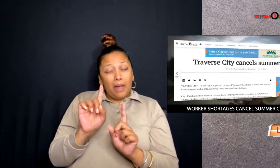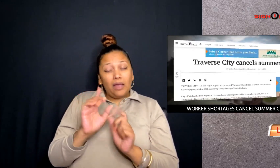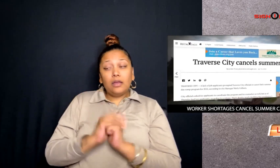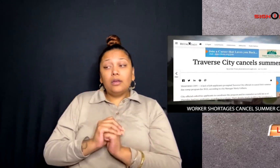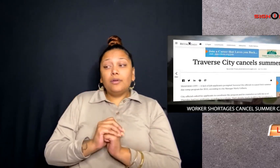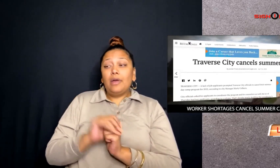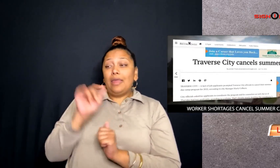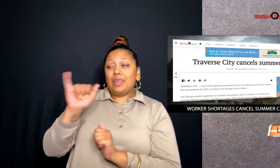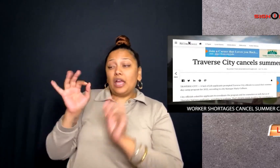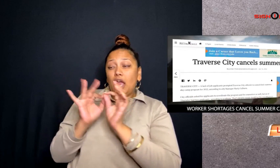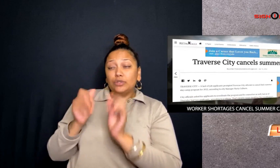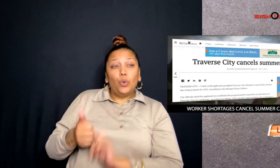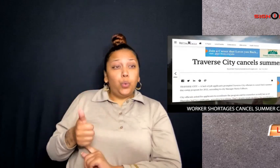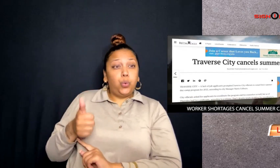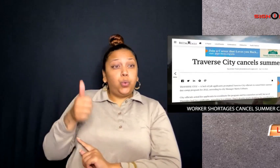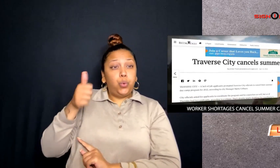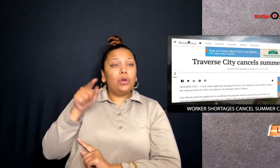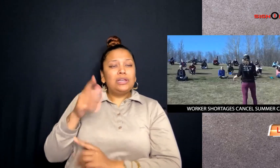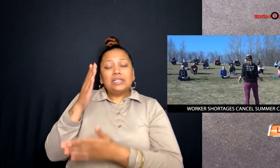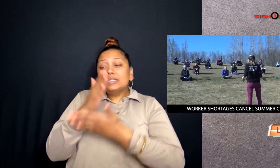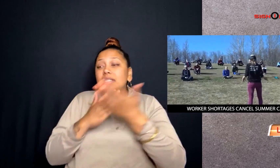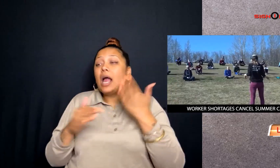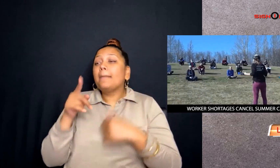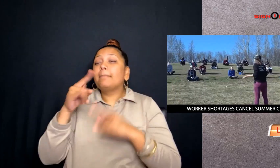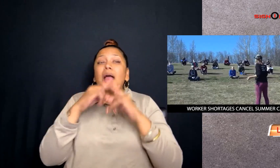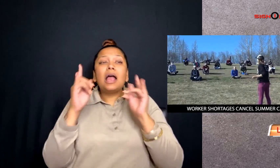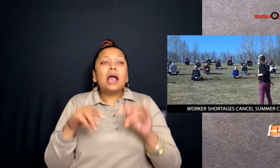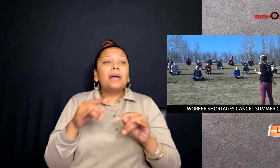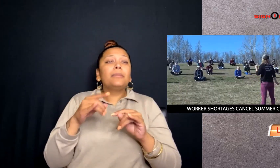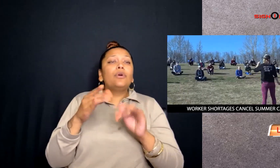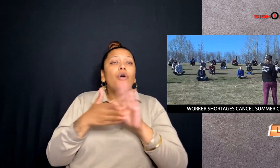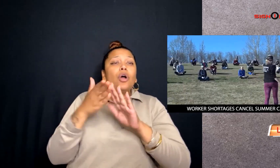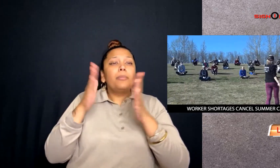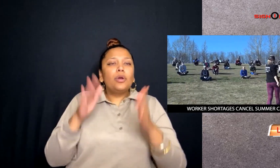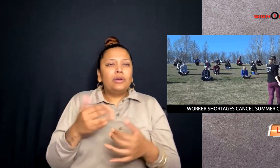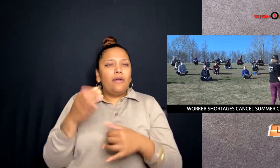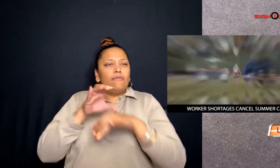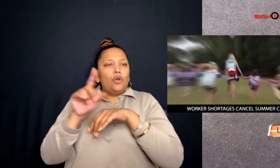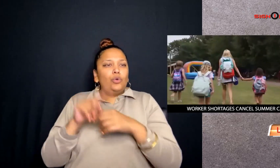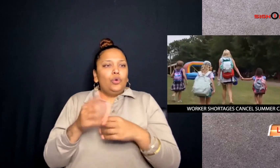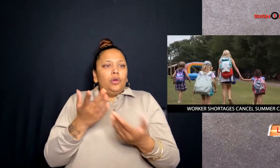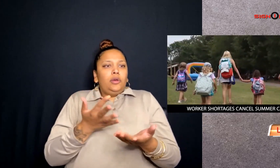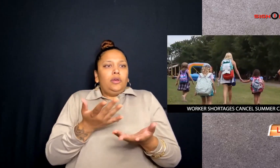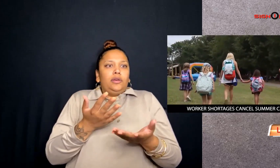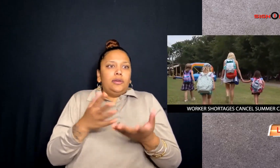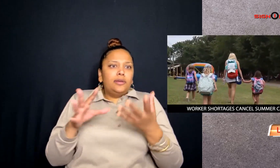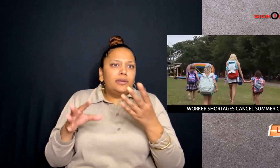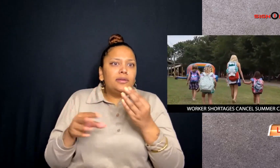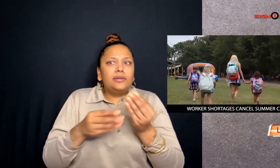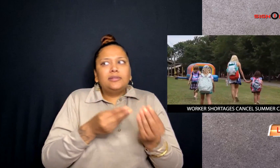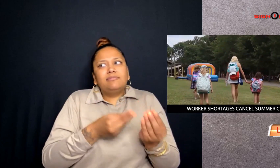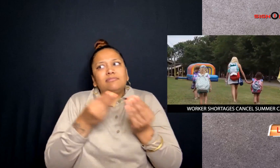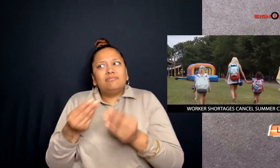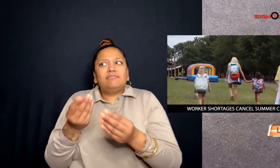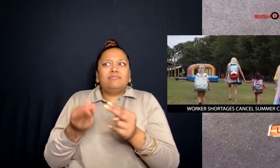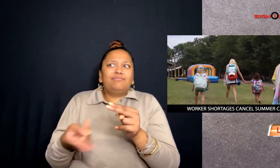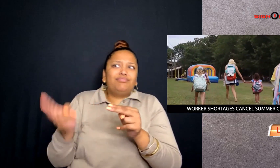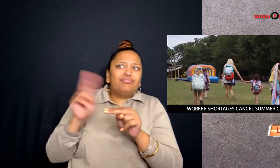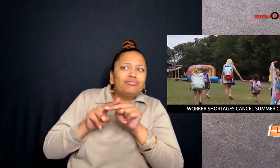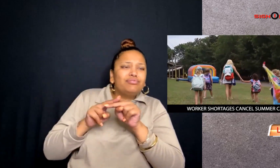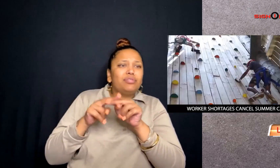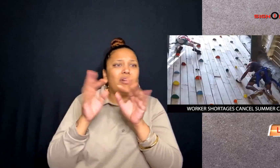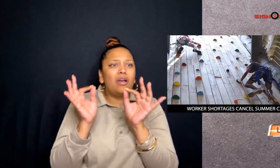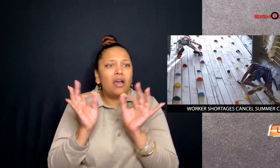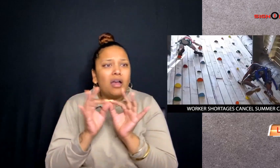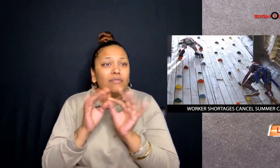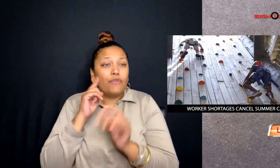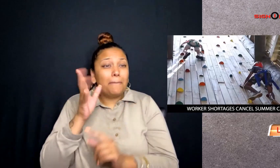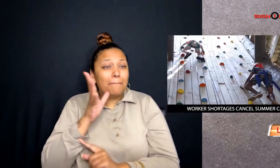country but because of the inflation some camp operators are being forced to pass on